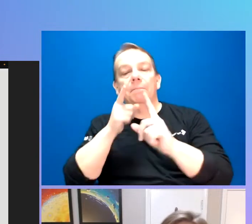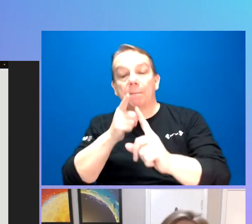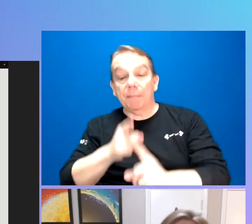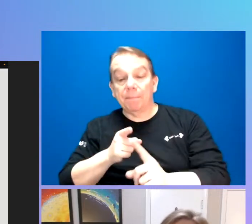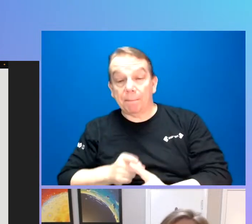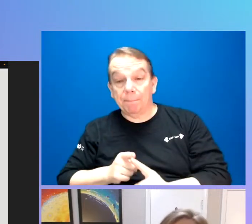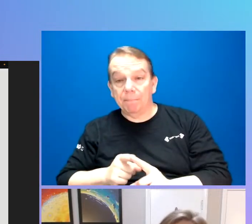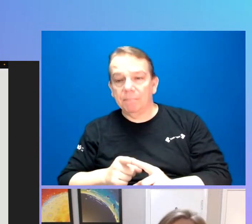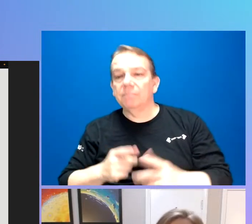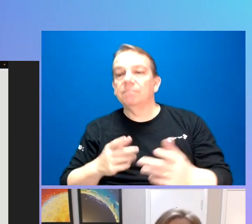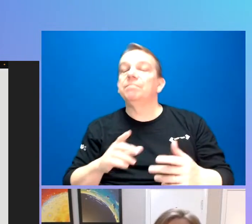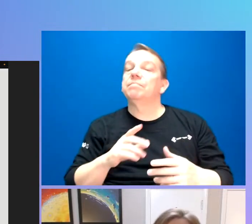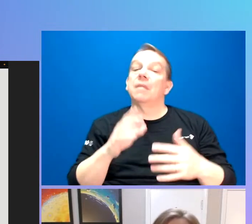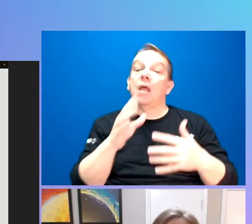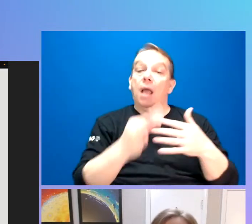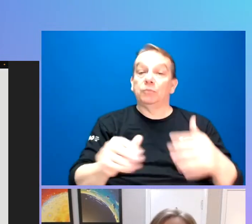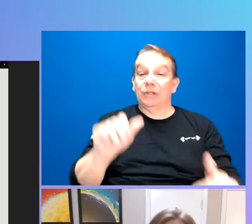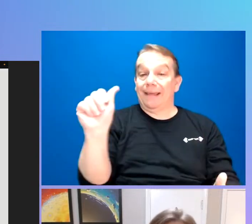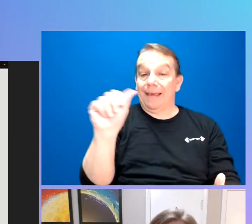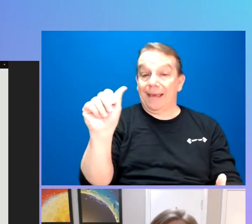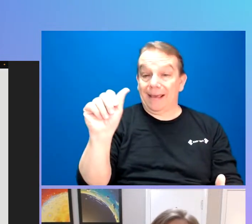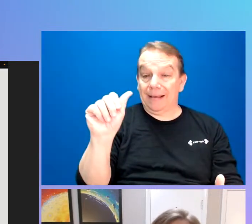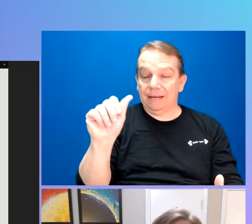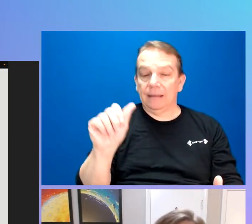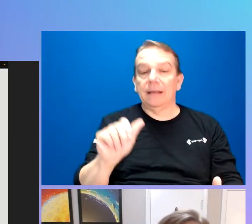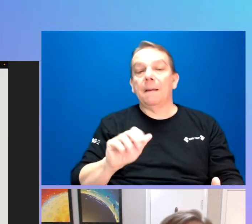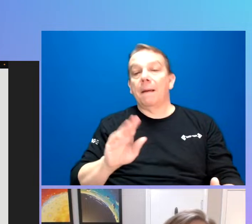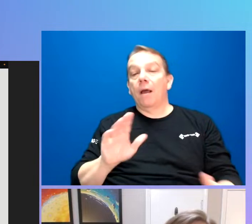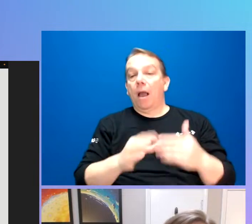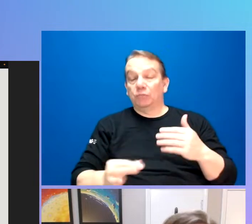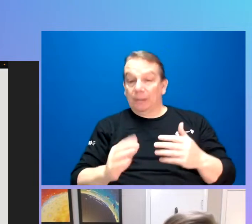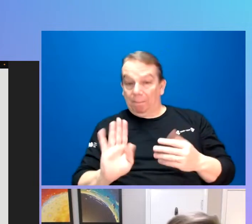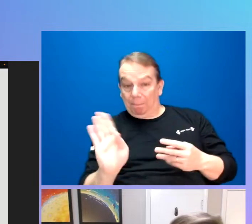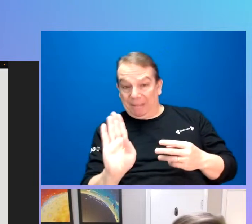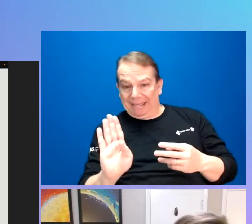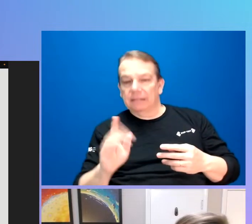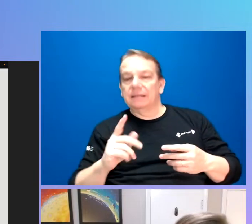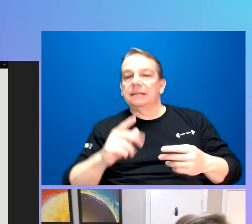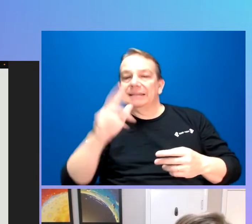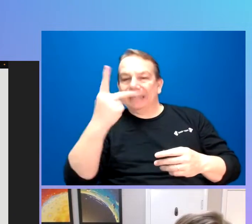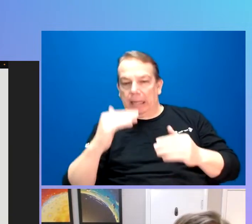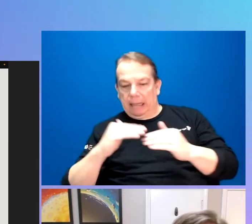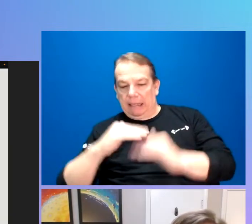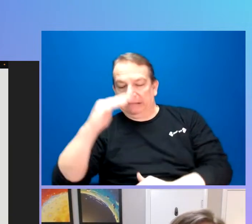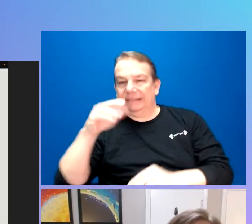is the first list item and